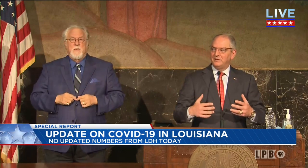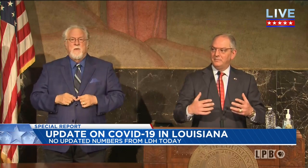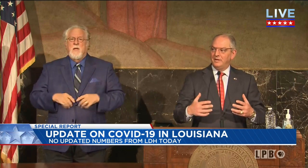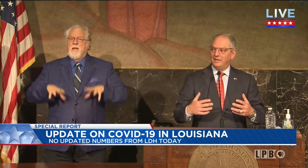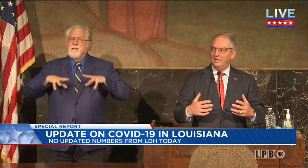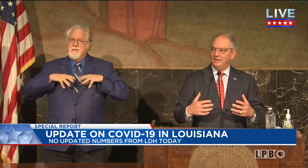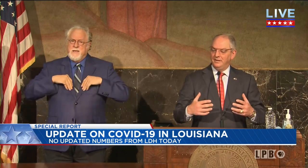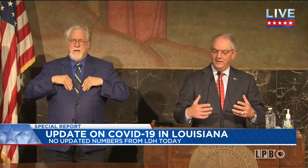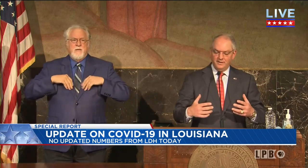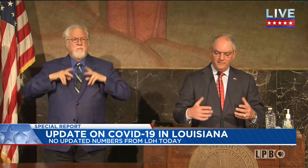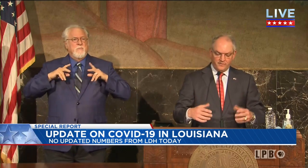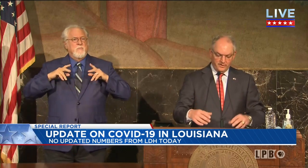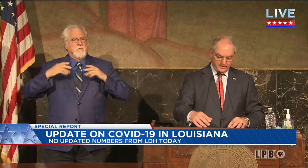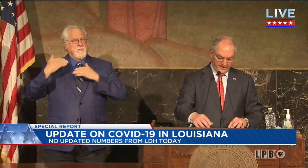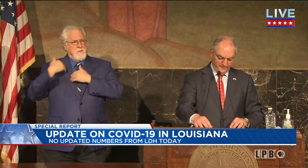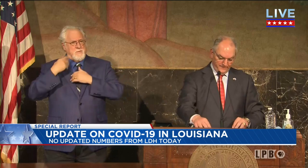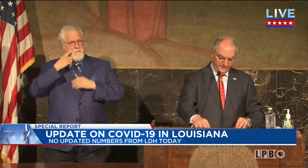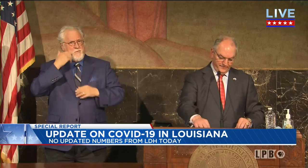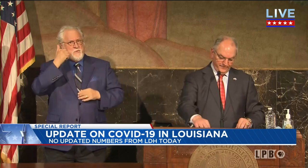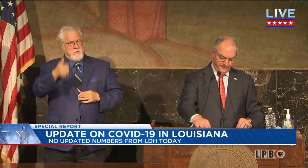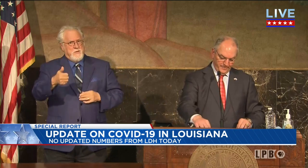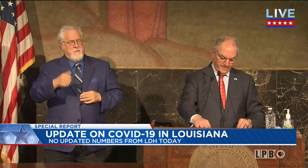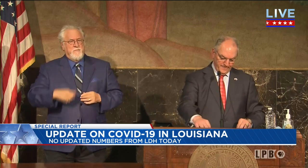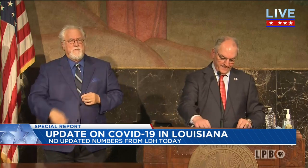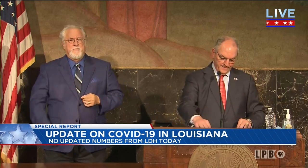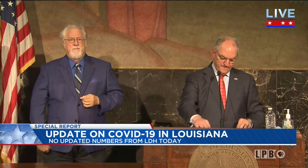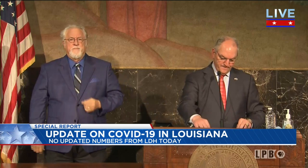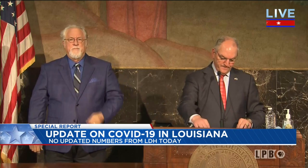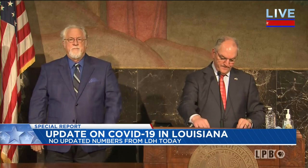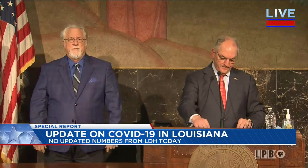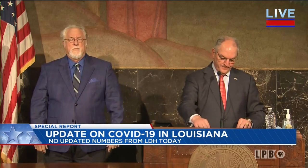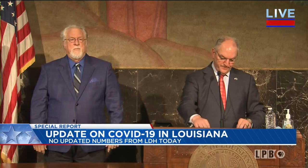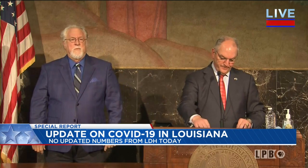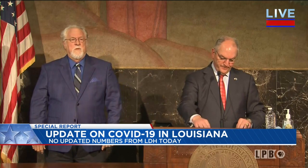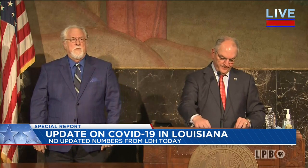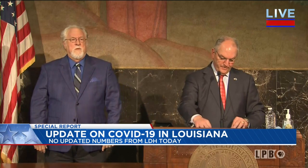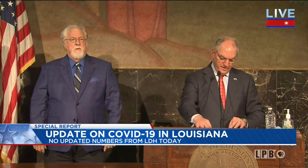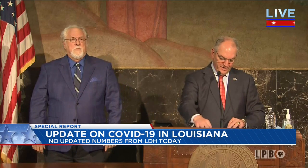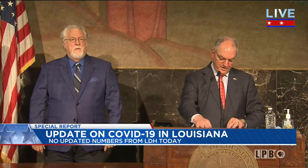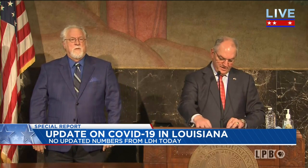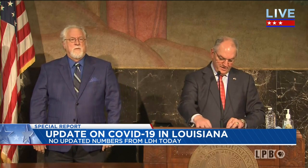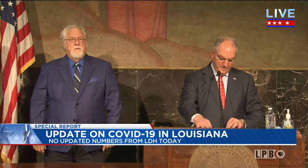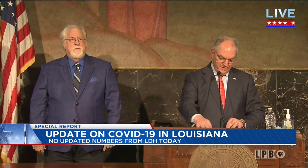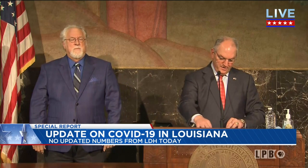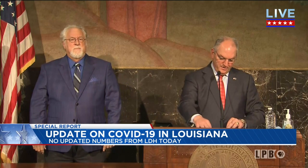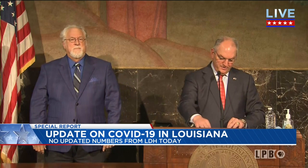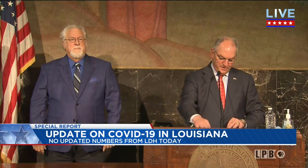AND AS IT RELATES TO POSSIBLY SPREADING THE DISEASE. TAKE RESPONSIBILITY FOR F